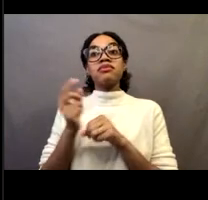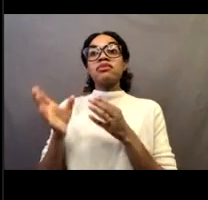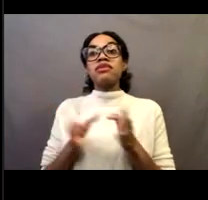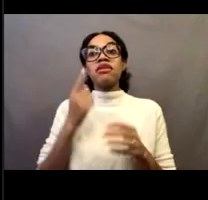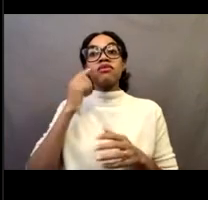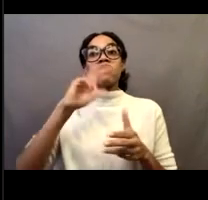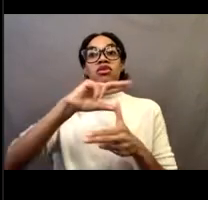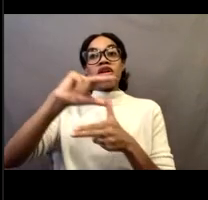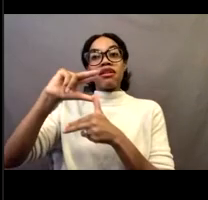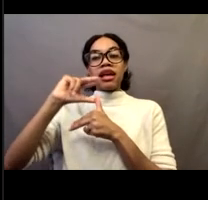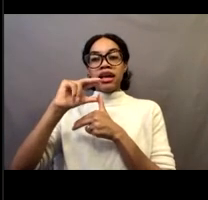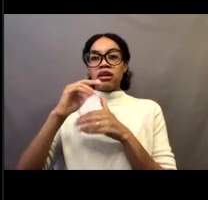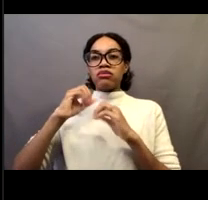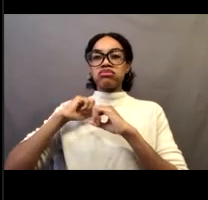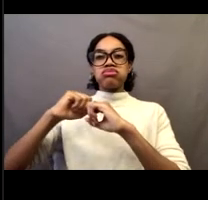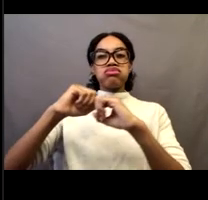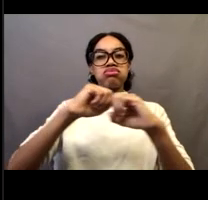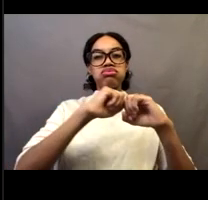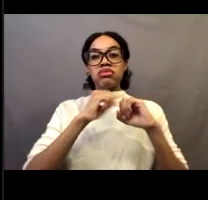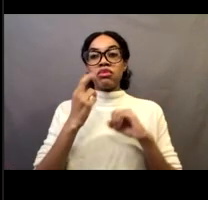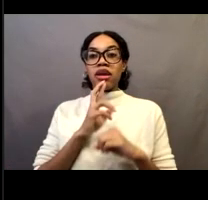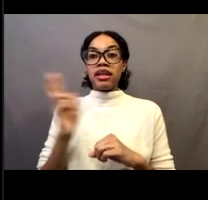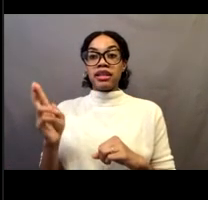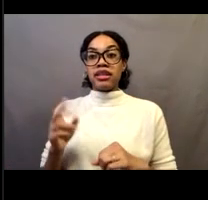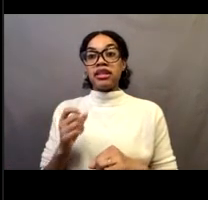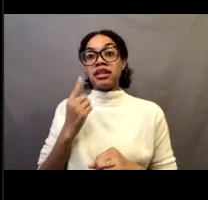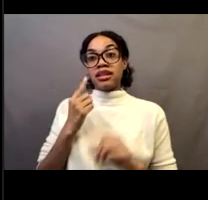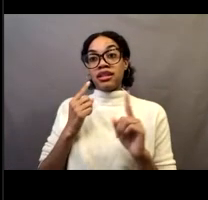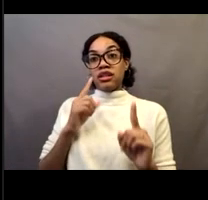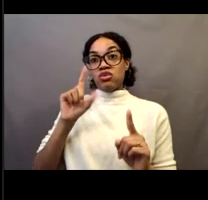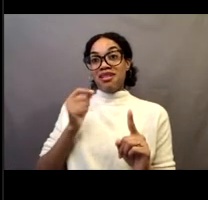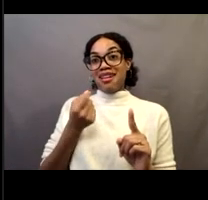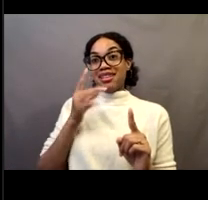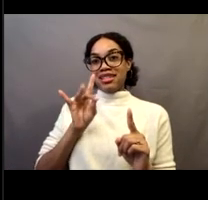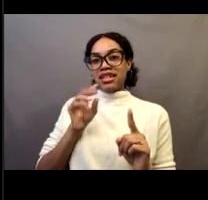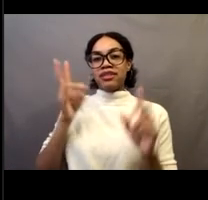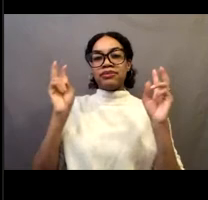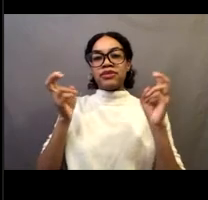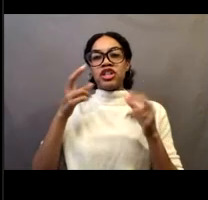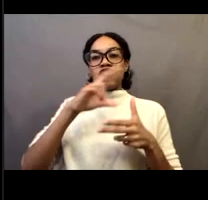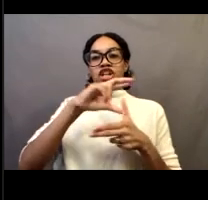You can see the hurricane lane, which hit us in 2018. So two years ago, and this is a NOAA